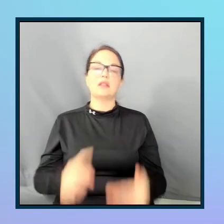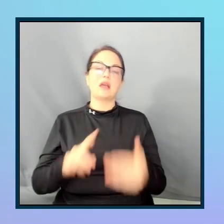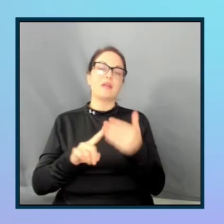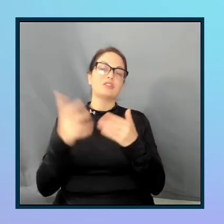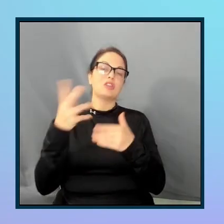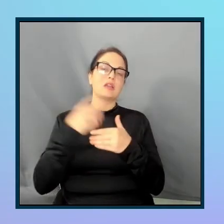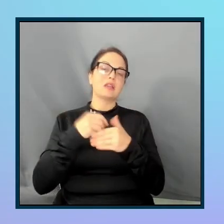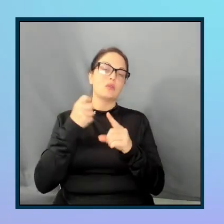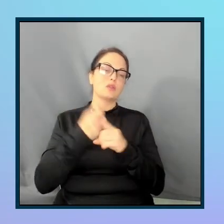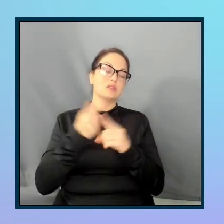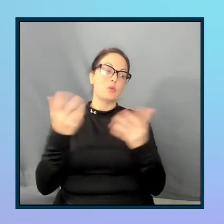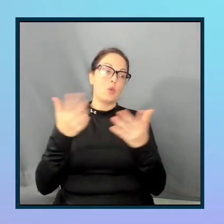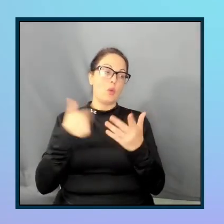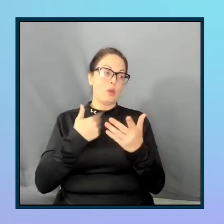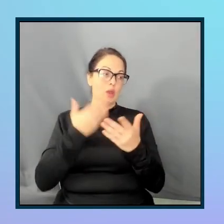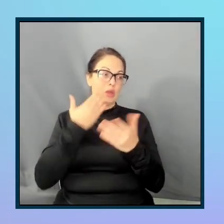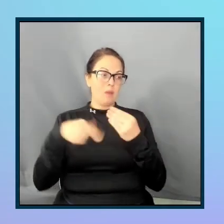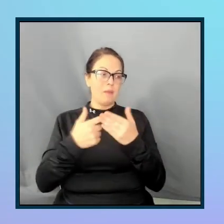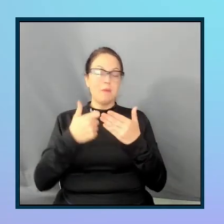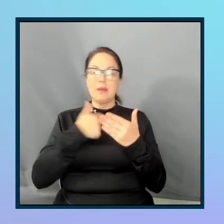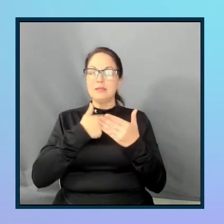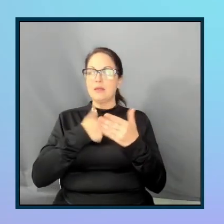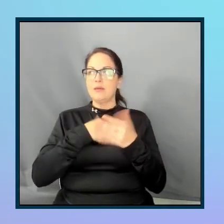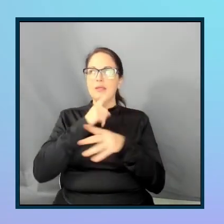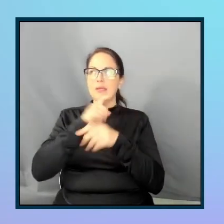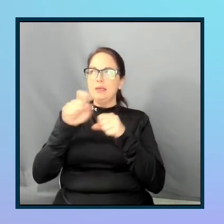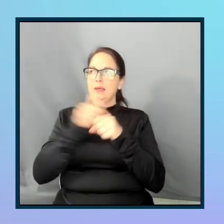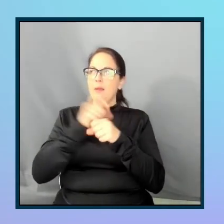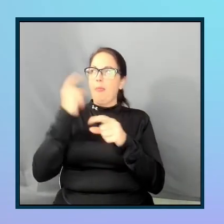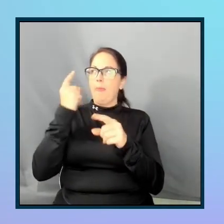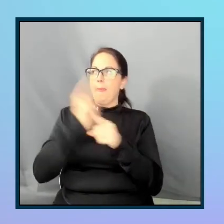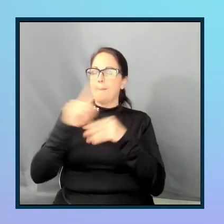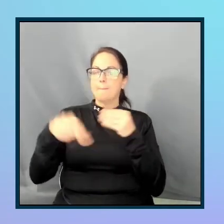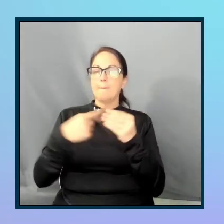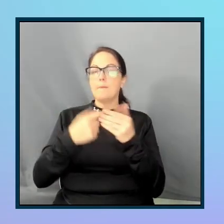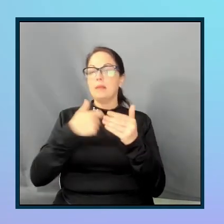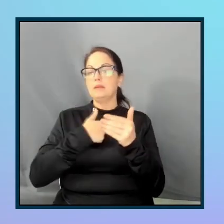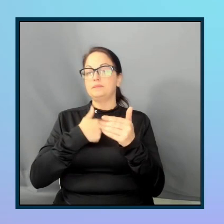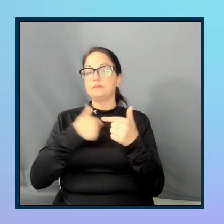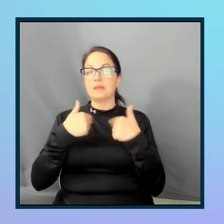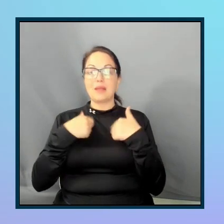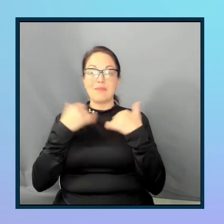"Well, what do I know about myself? And does this actually match it?" "Am I currently in a place of fear?"